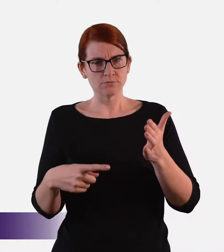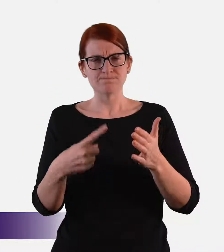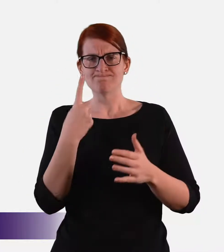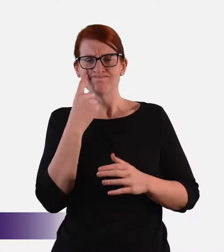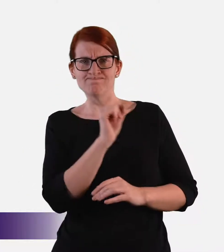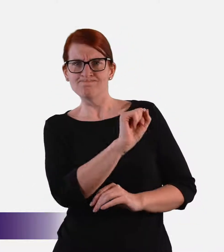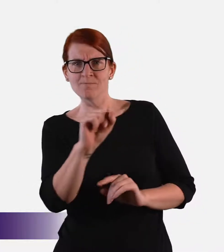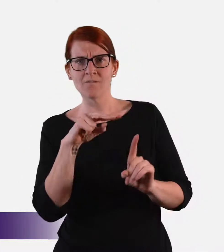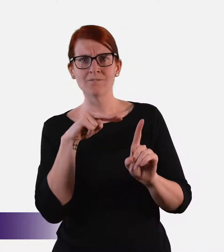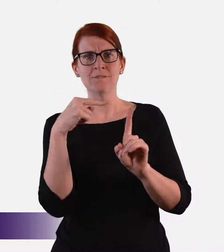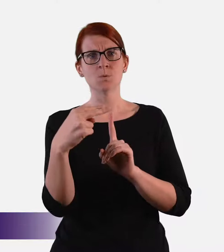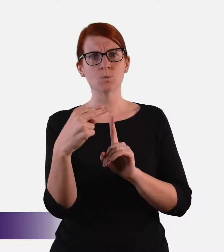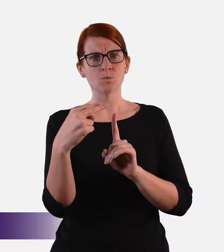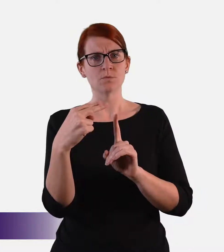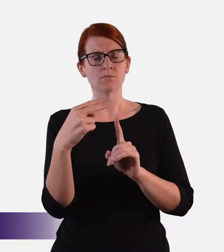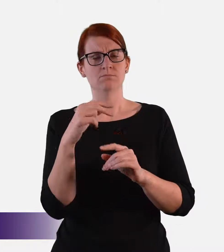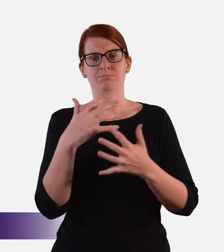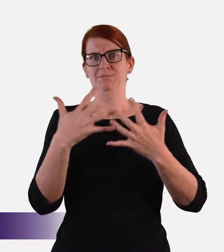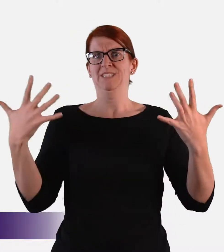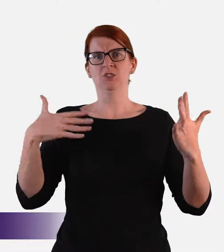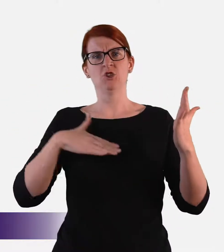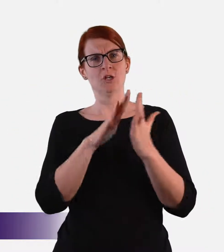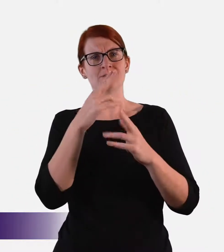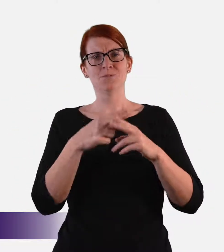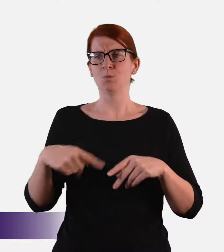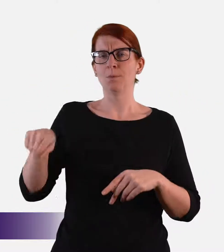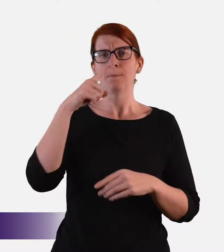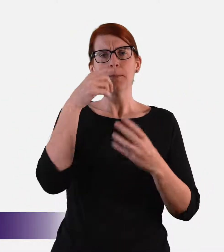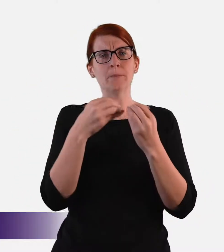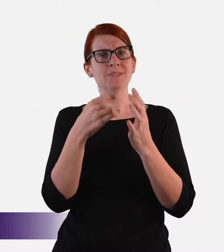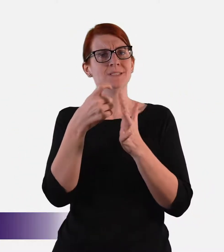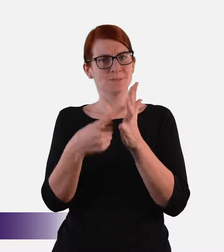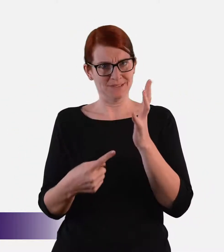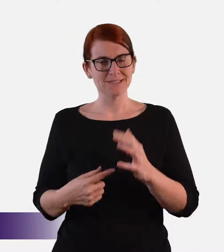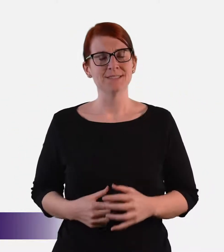to seek their views on the biggest challenges for people with disability.